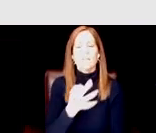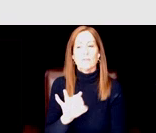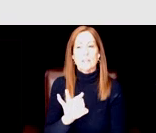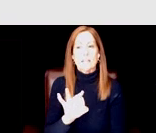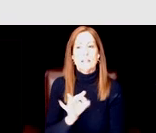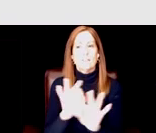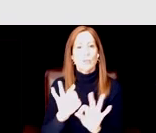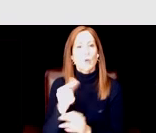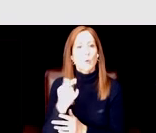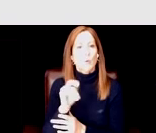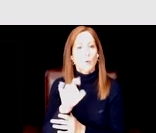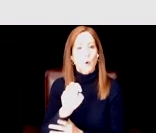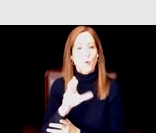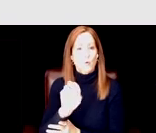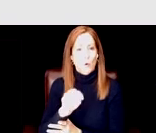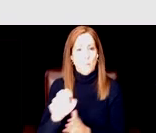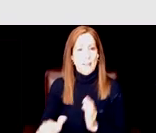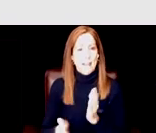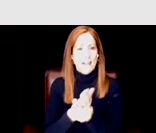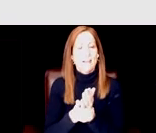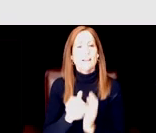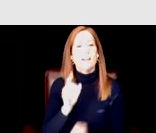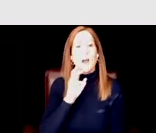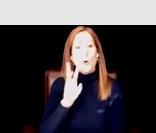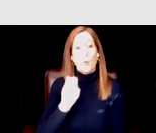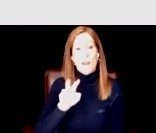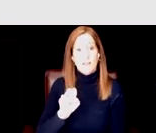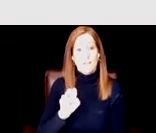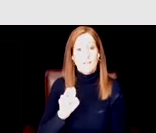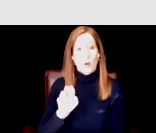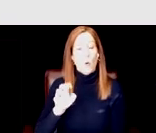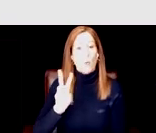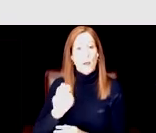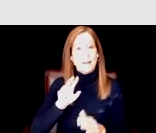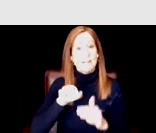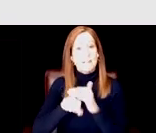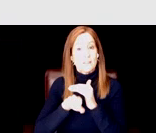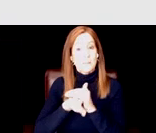The WAVE Web Accessibility Evaluation Tool Browser Extension,